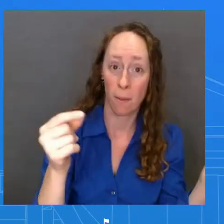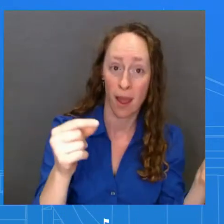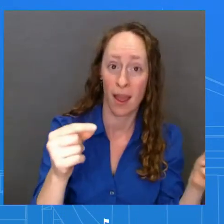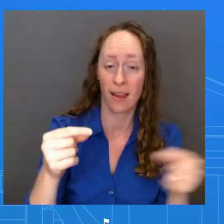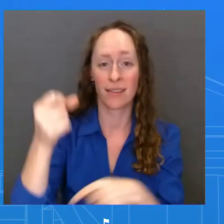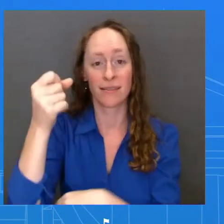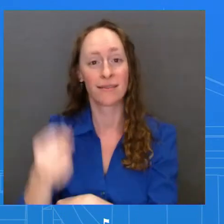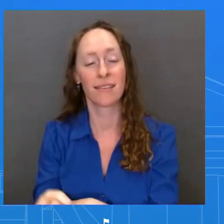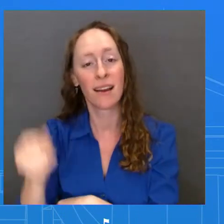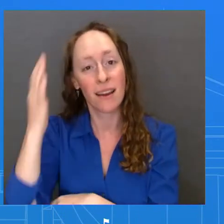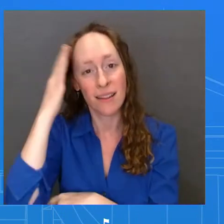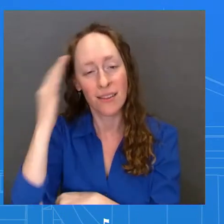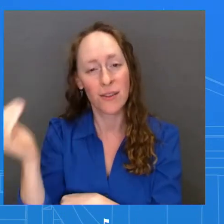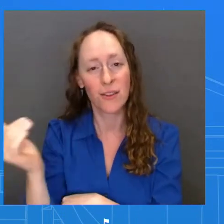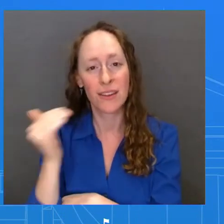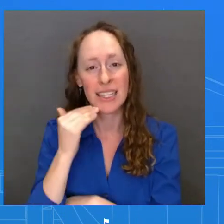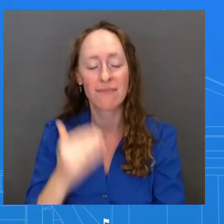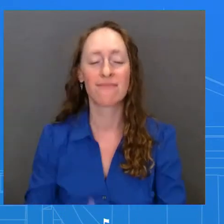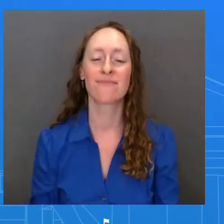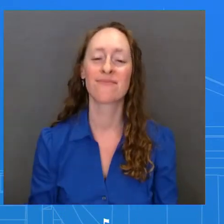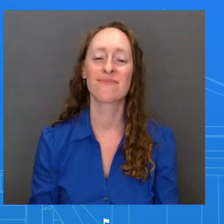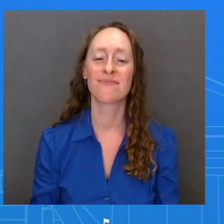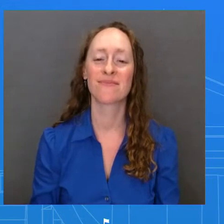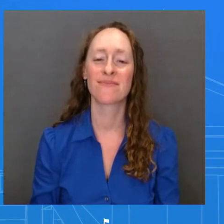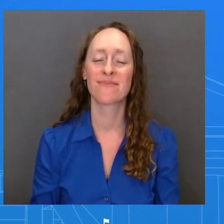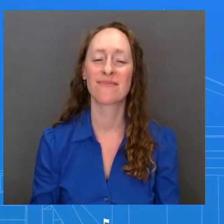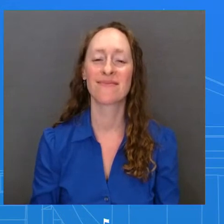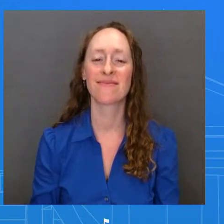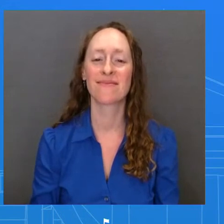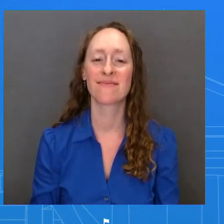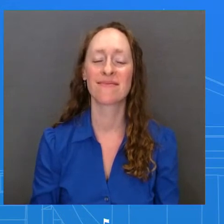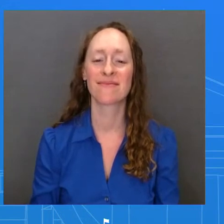He has really focused on each of these relationships,